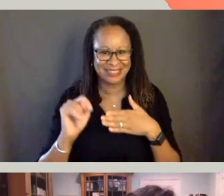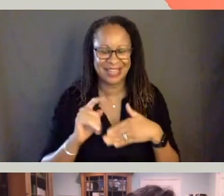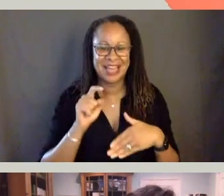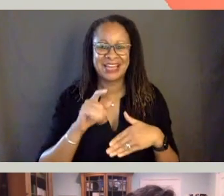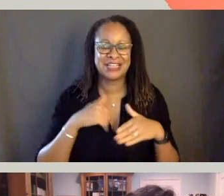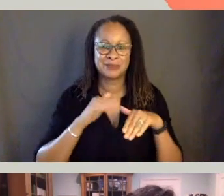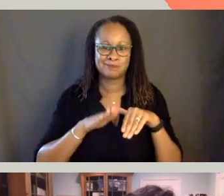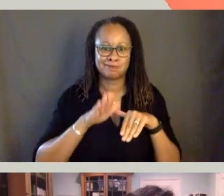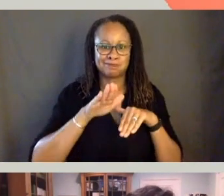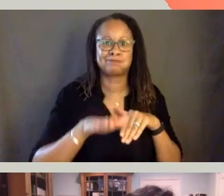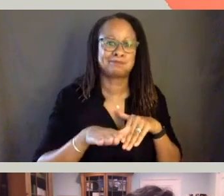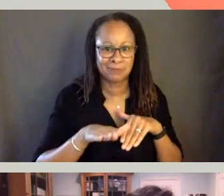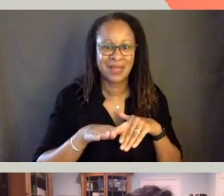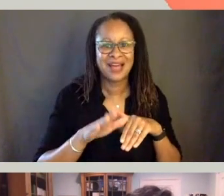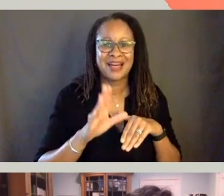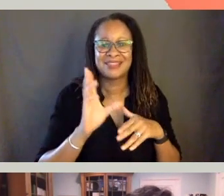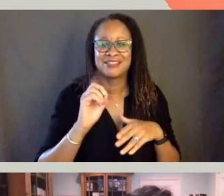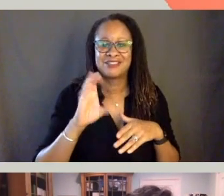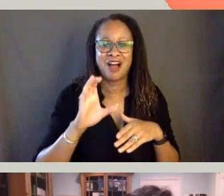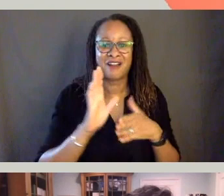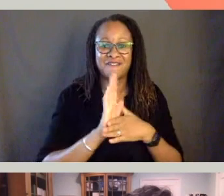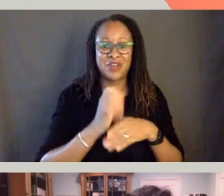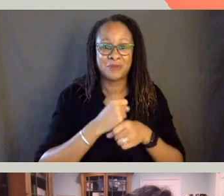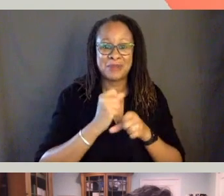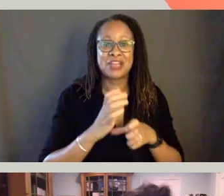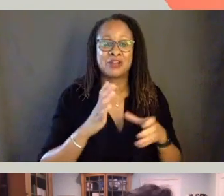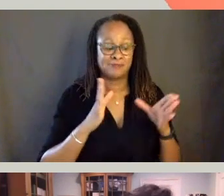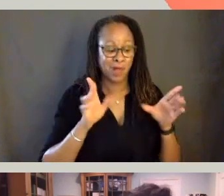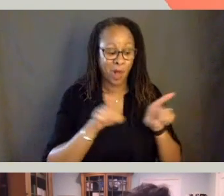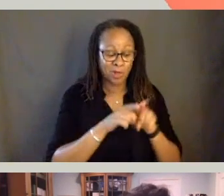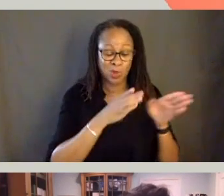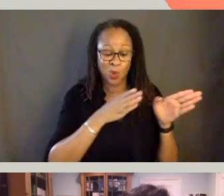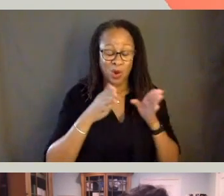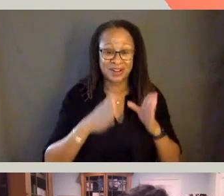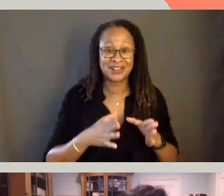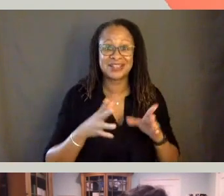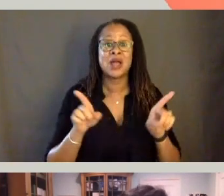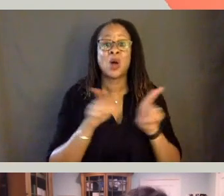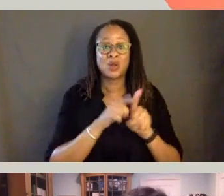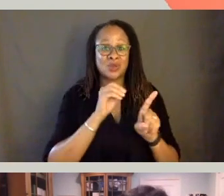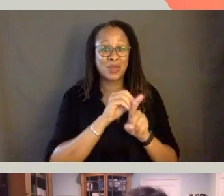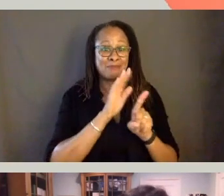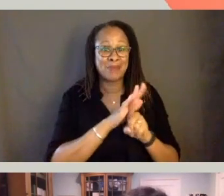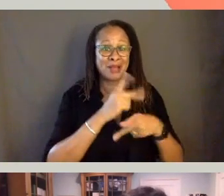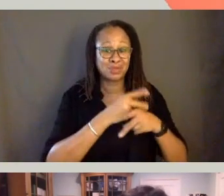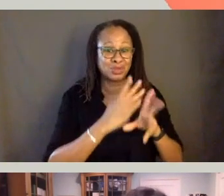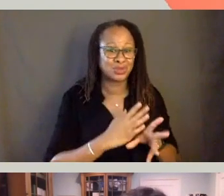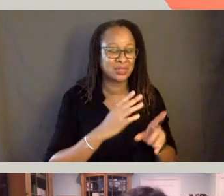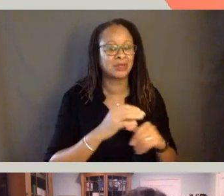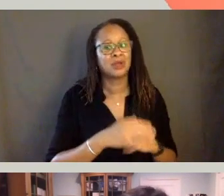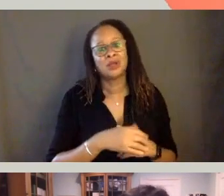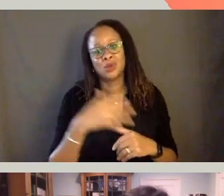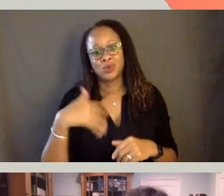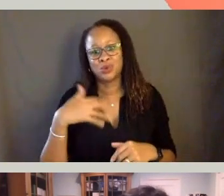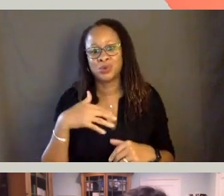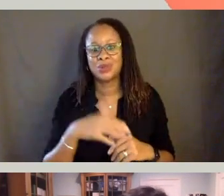in this world of documentary filmmaking, also organizing, also impact producing. I think impact producing is really an area